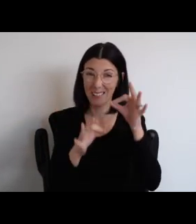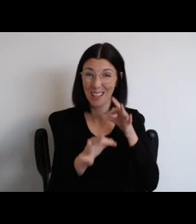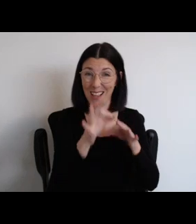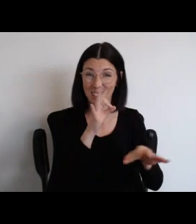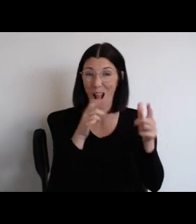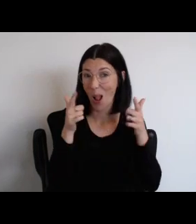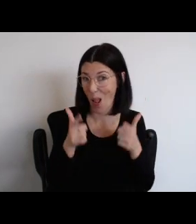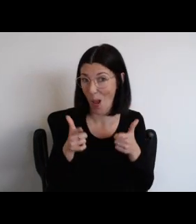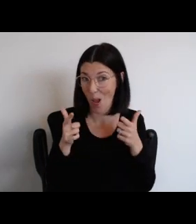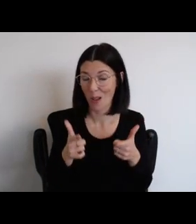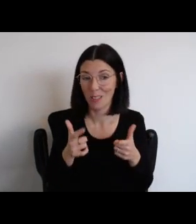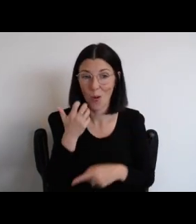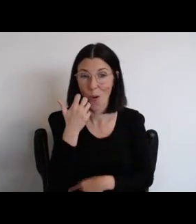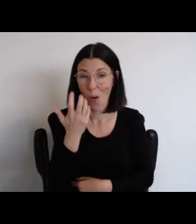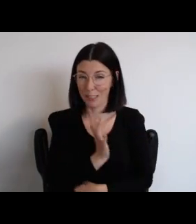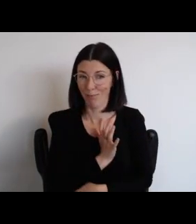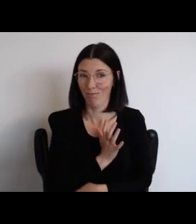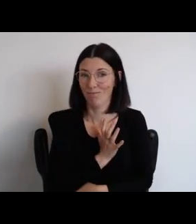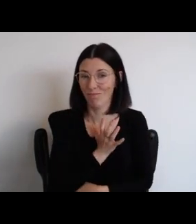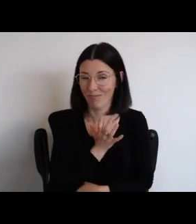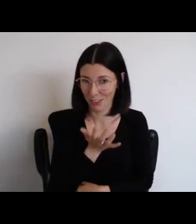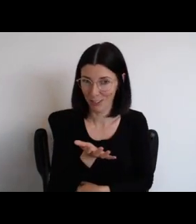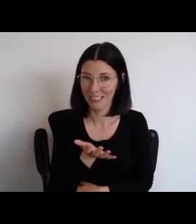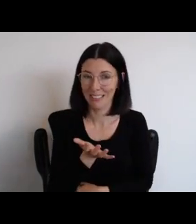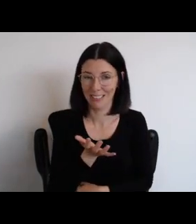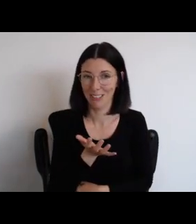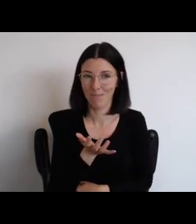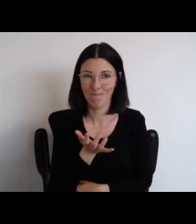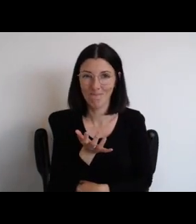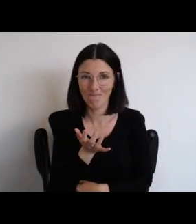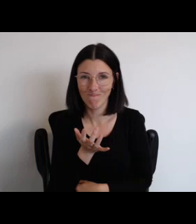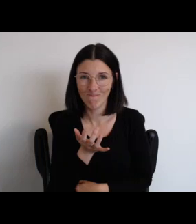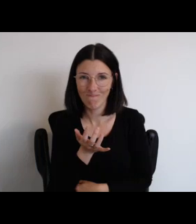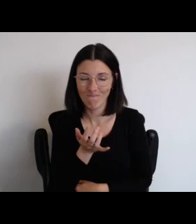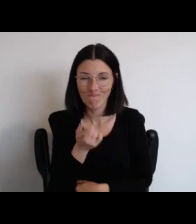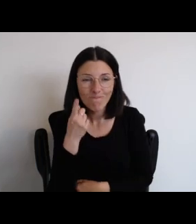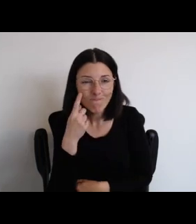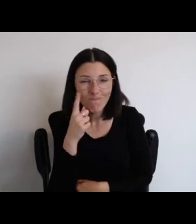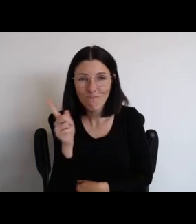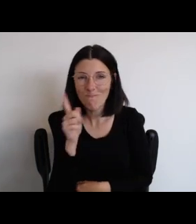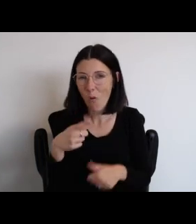always interested to see what what the um what the answer is okay I'll close it off